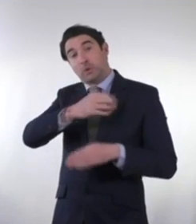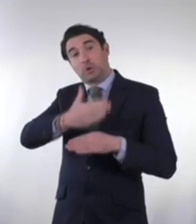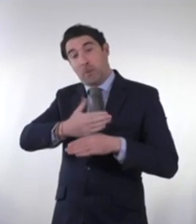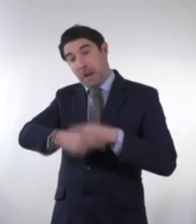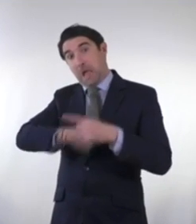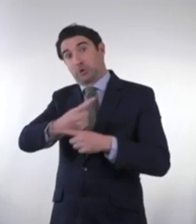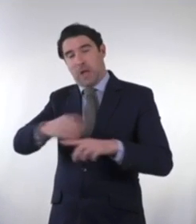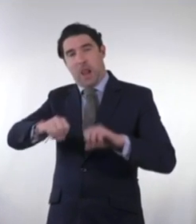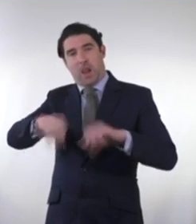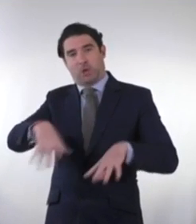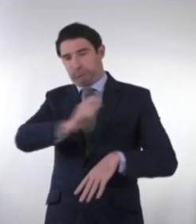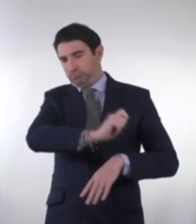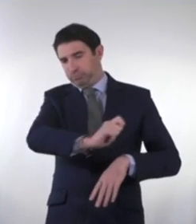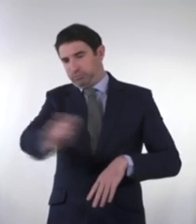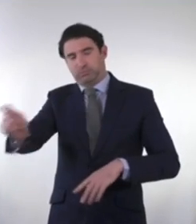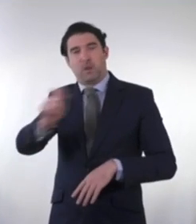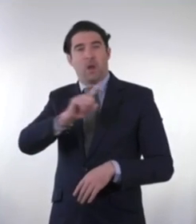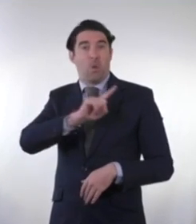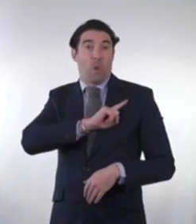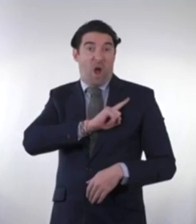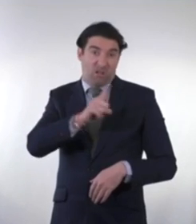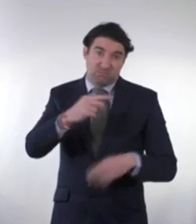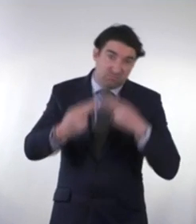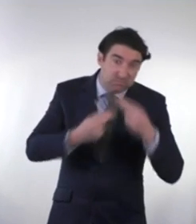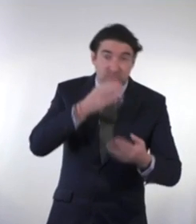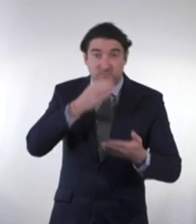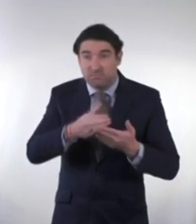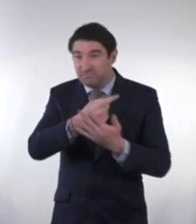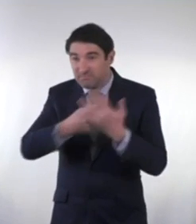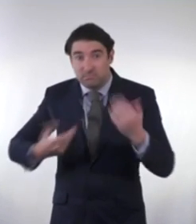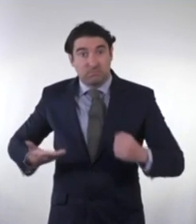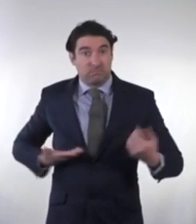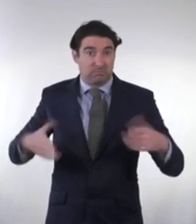Harriett Baldwin (West Worcestershire) (Con) The Prime Minister and I were both elected on a